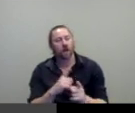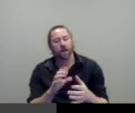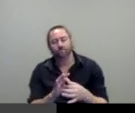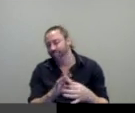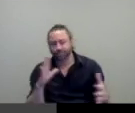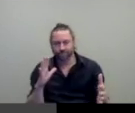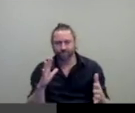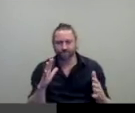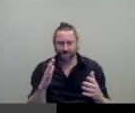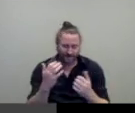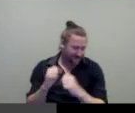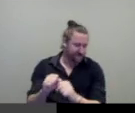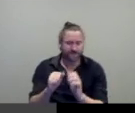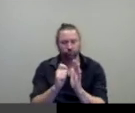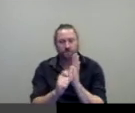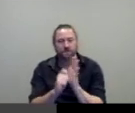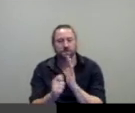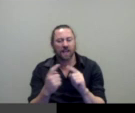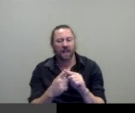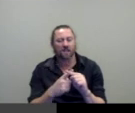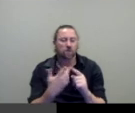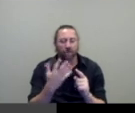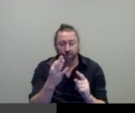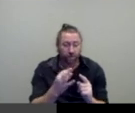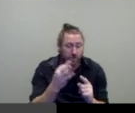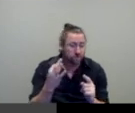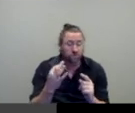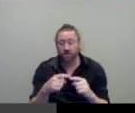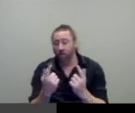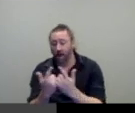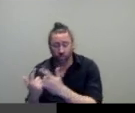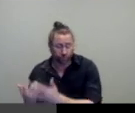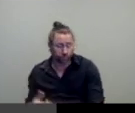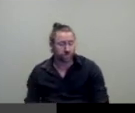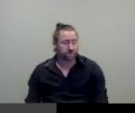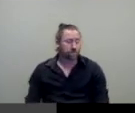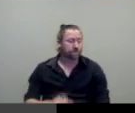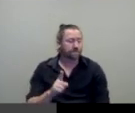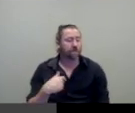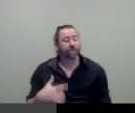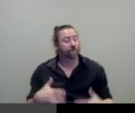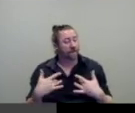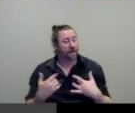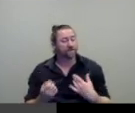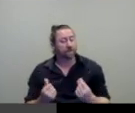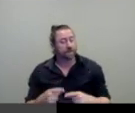the written word but I believe that something else is happening here maybe even the opposite